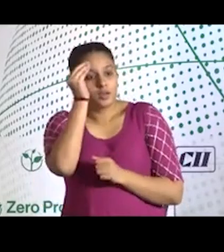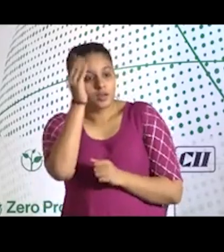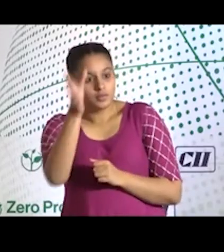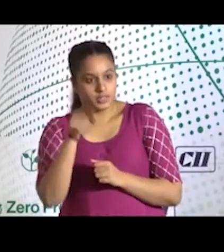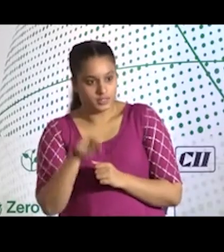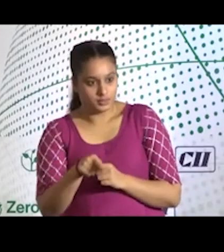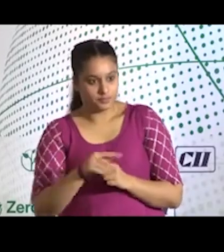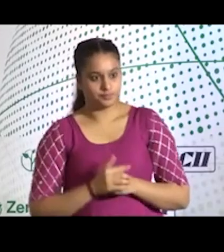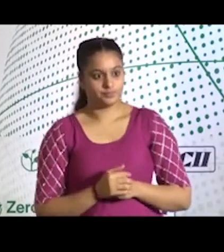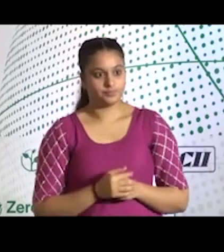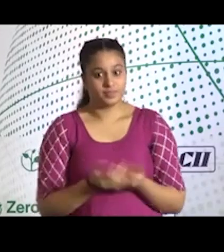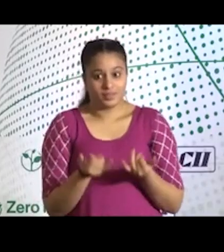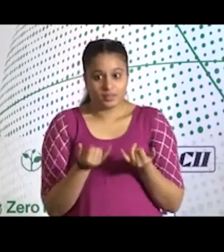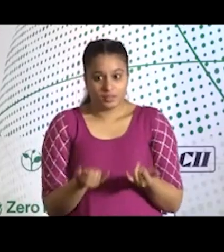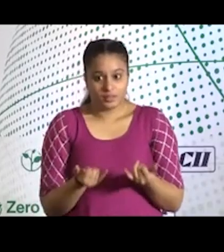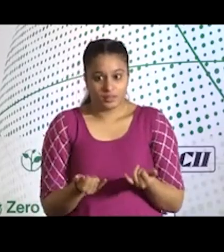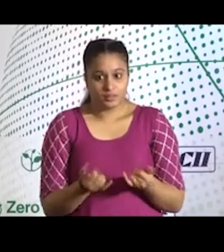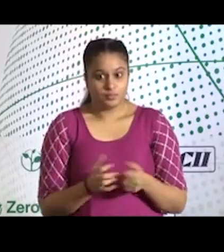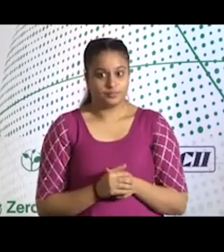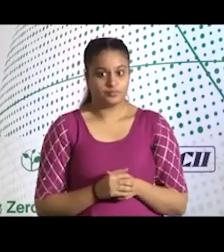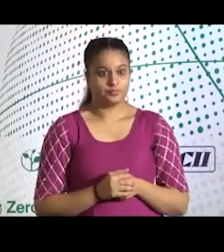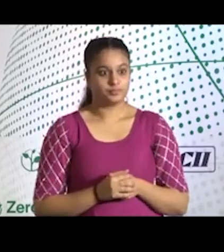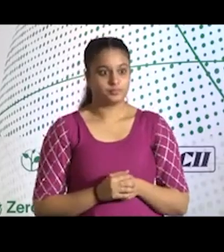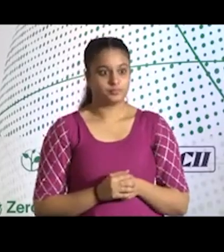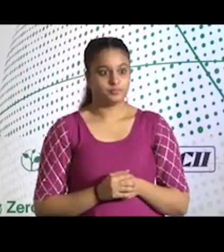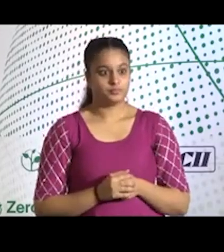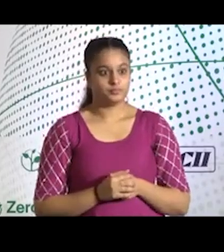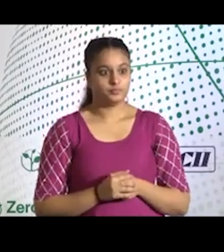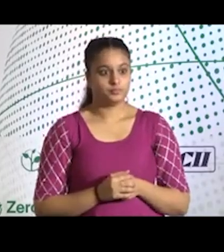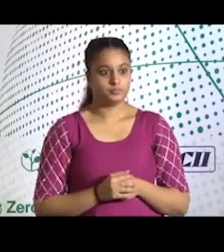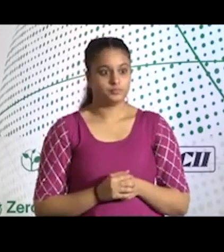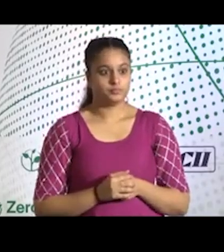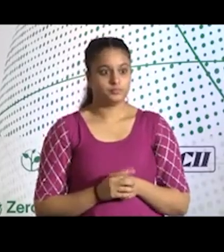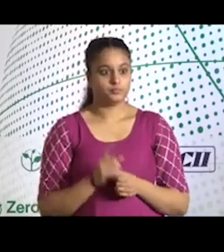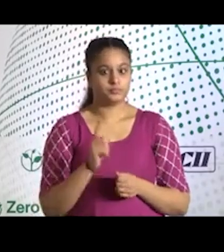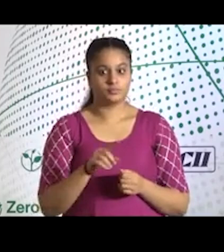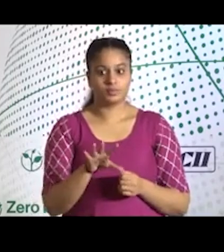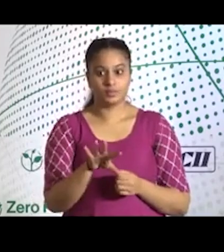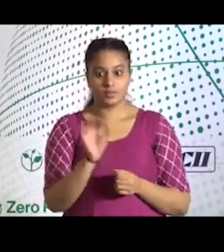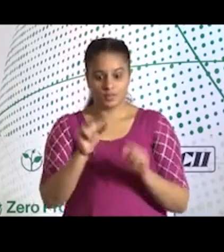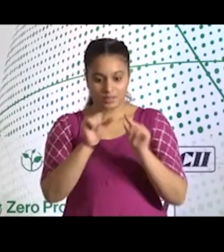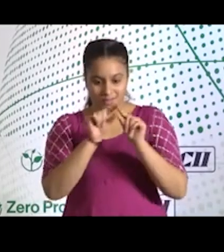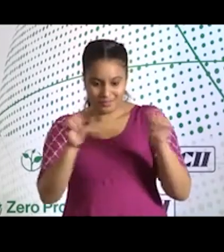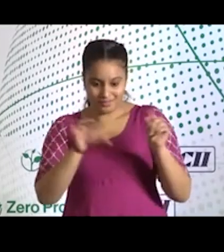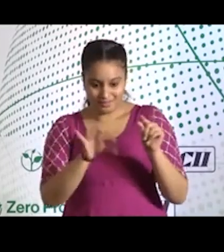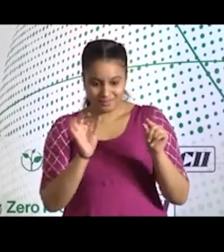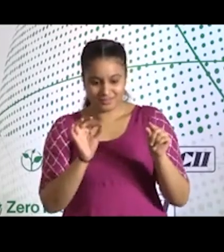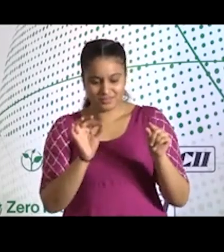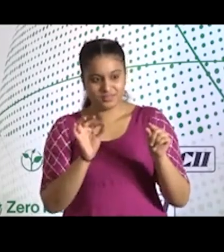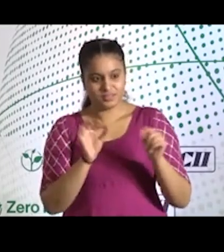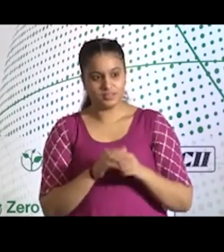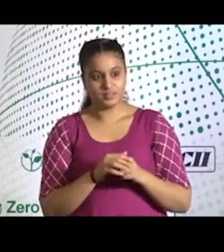Now there is I also pick up this line what I did said Gap to reach